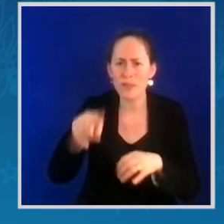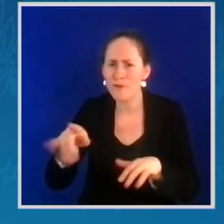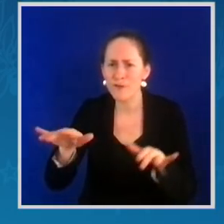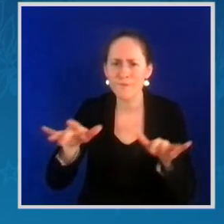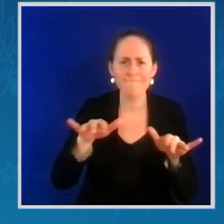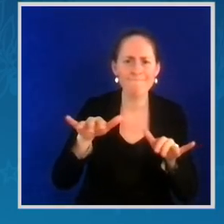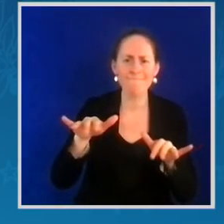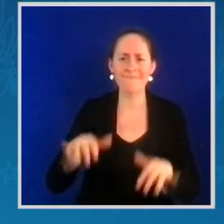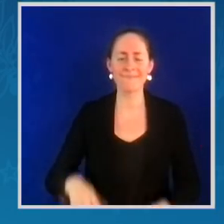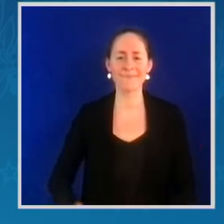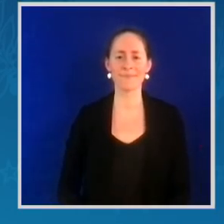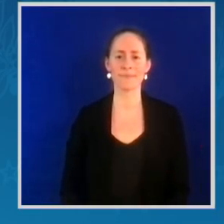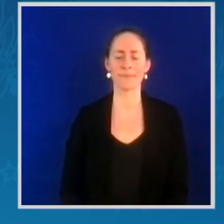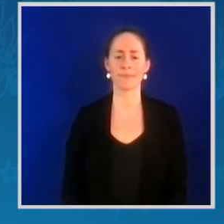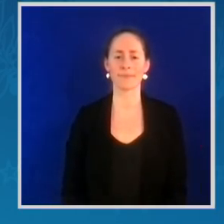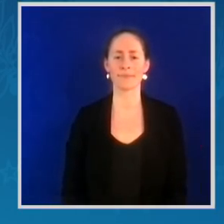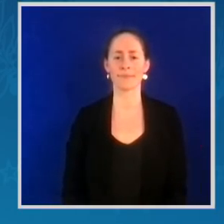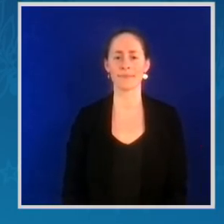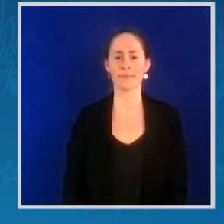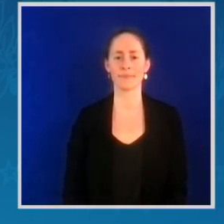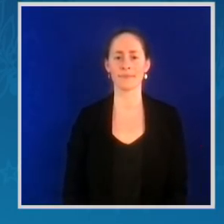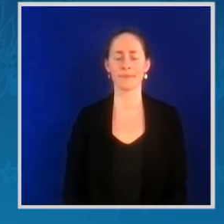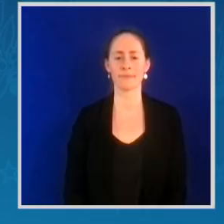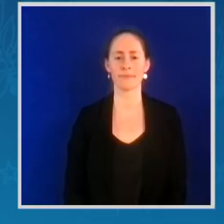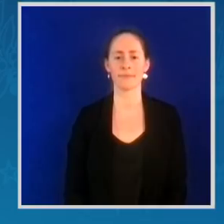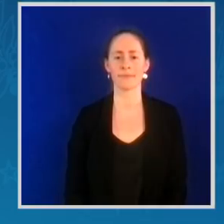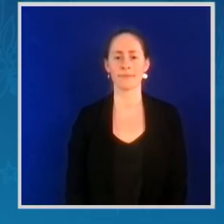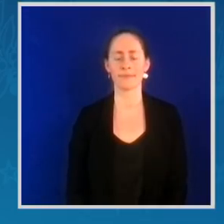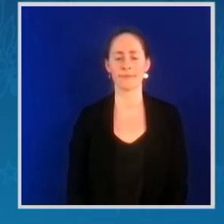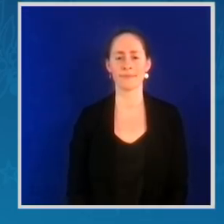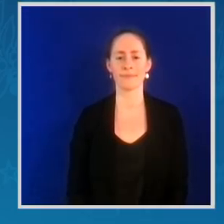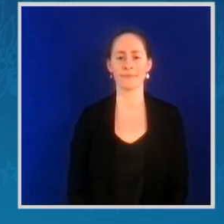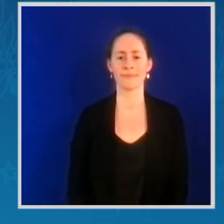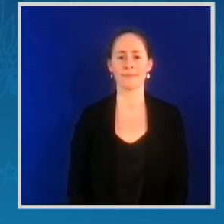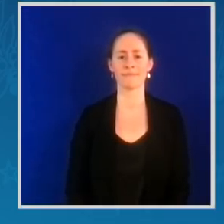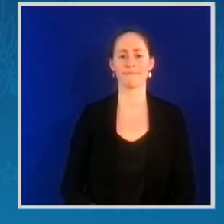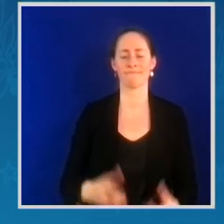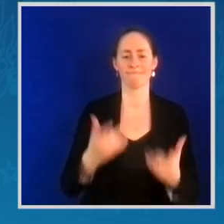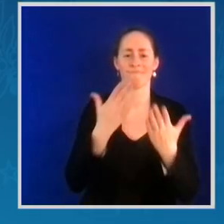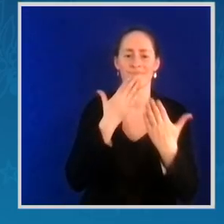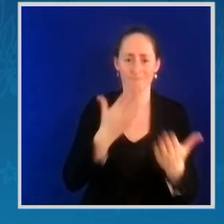The Press: Thank you, Madam Vice President, for me, it's an honor because I actually got to vote for the first time